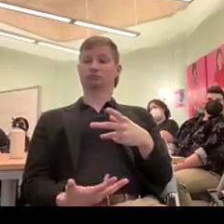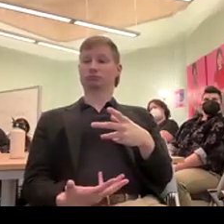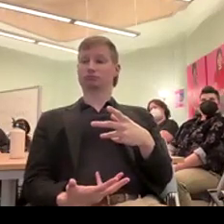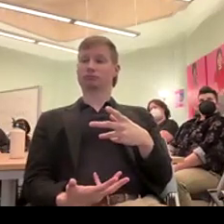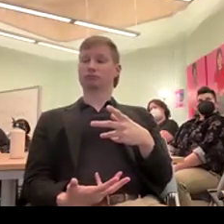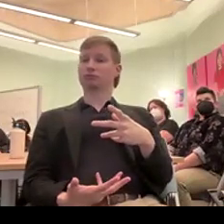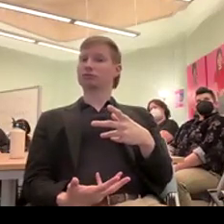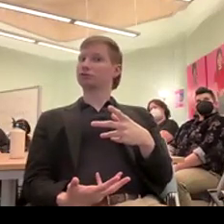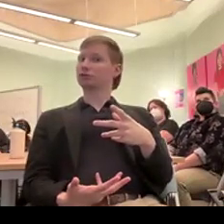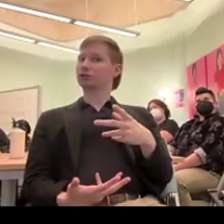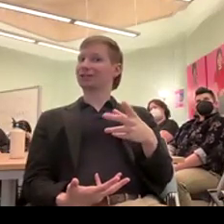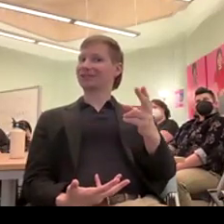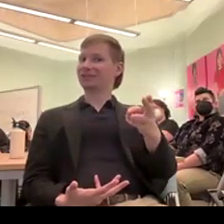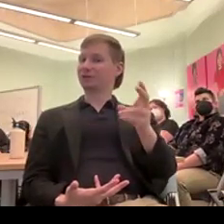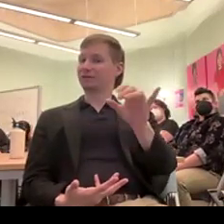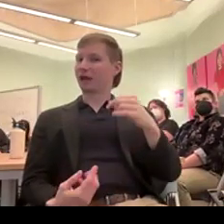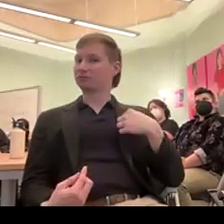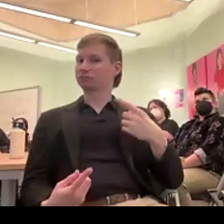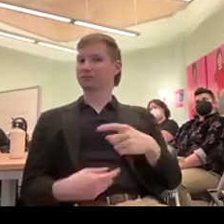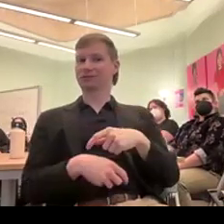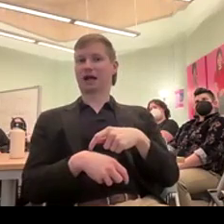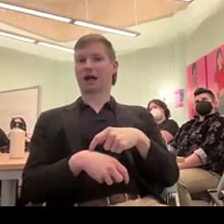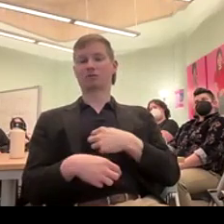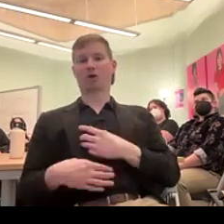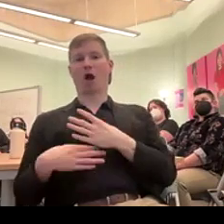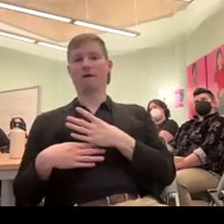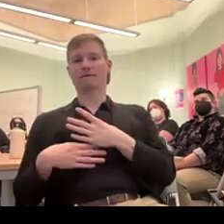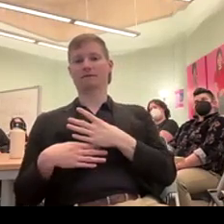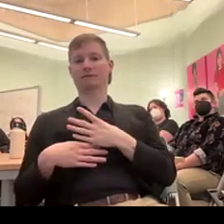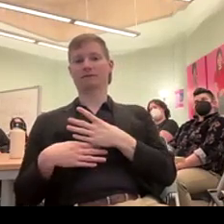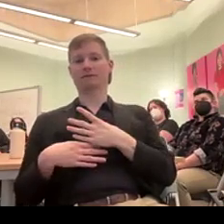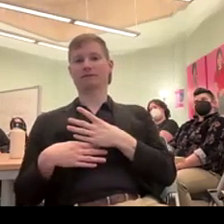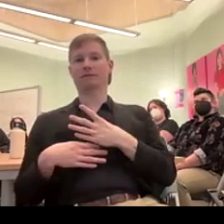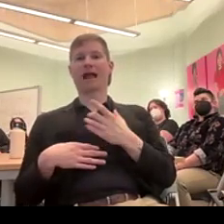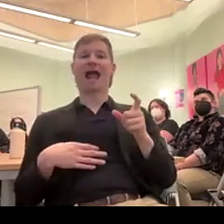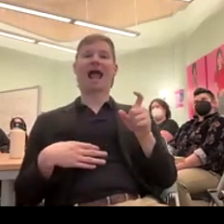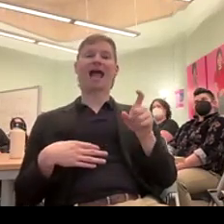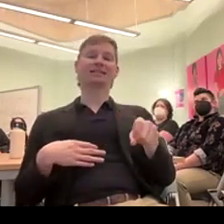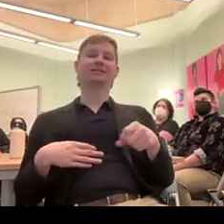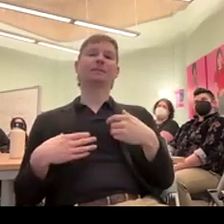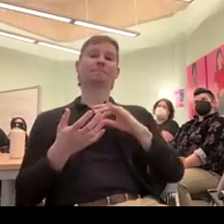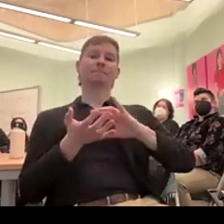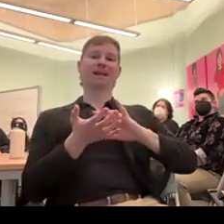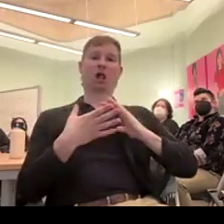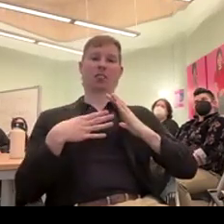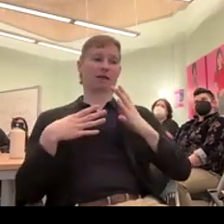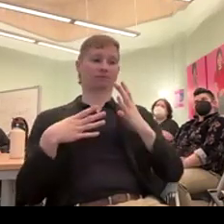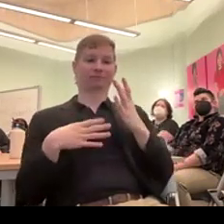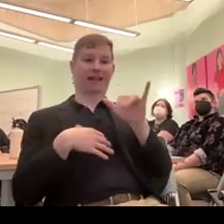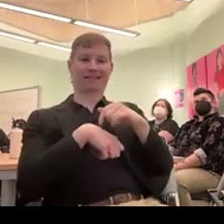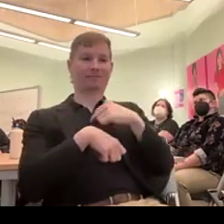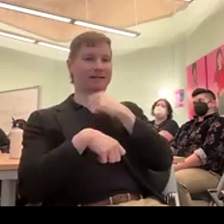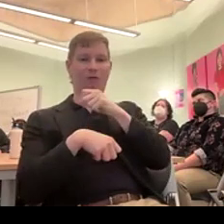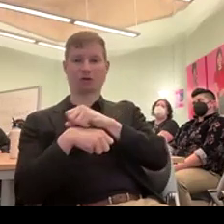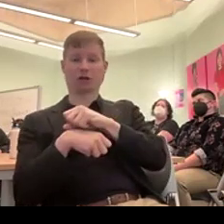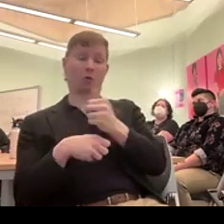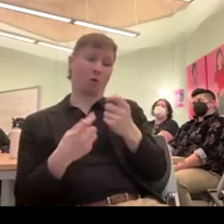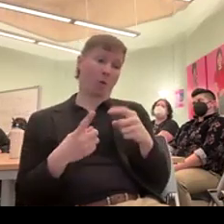and I think that there's a history of that because of time that I took off for medical leave,